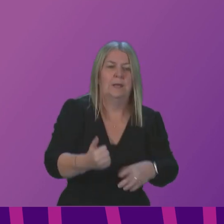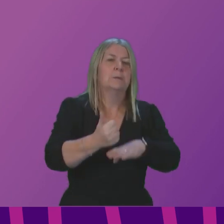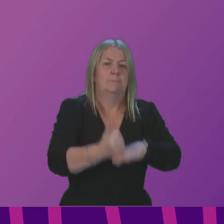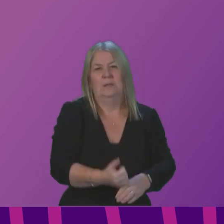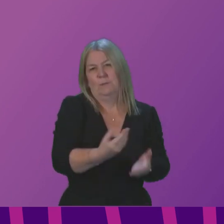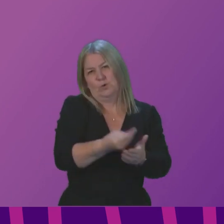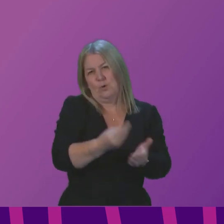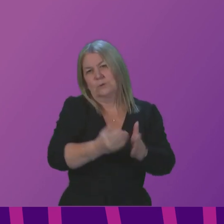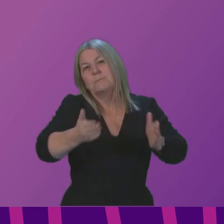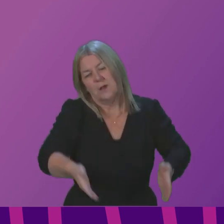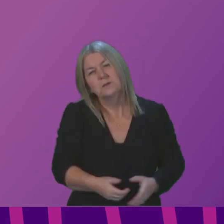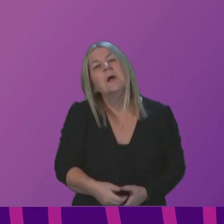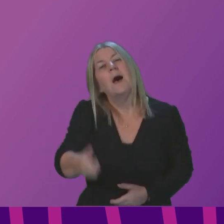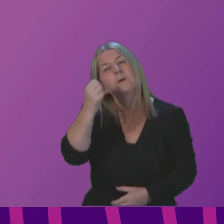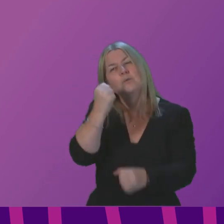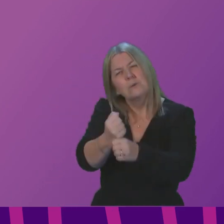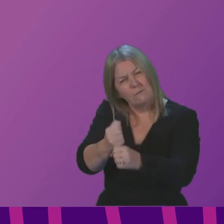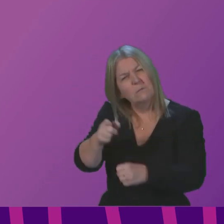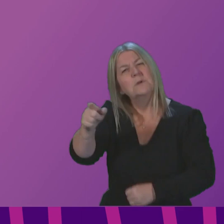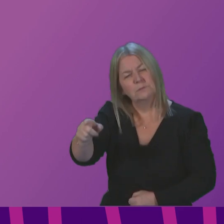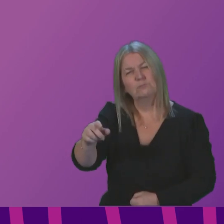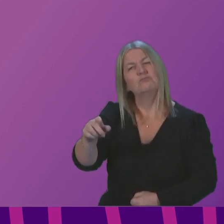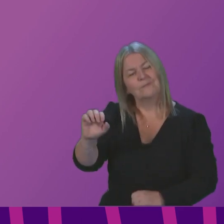I know that the Government plans to consult on the marketing of alcohol. Will the First